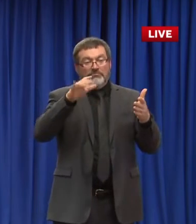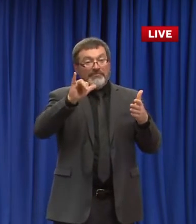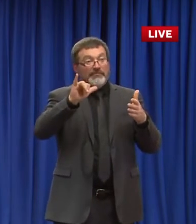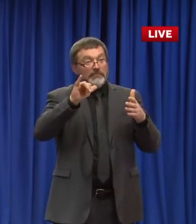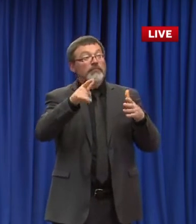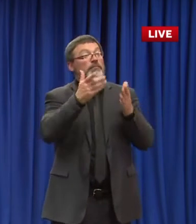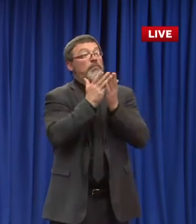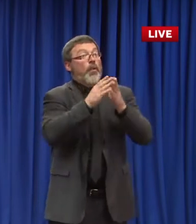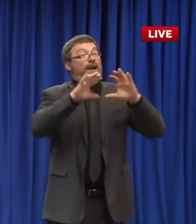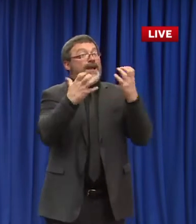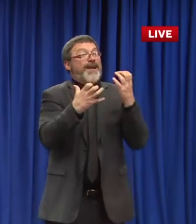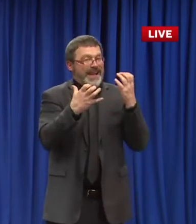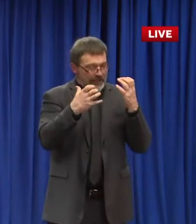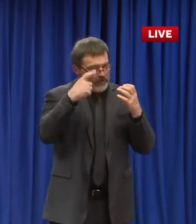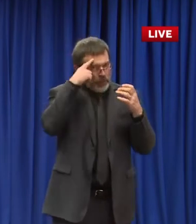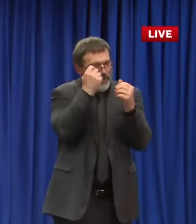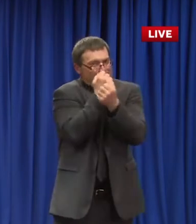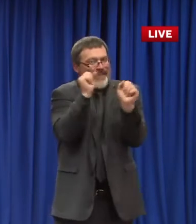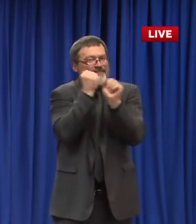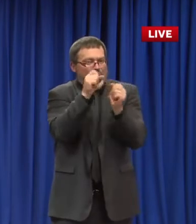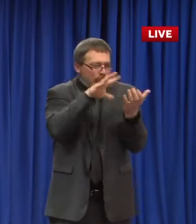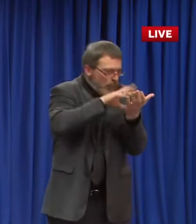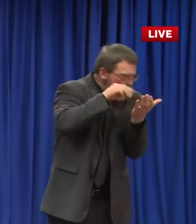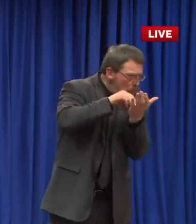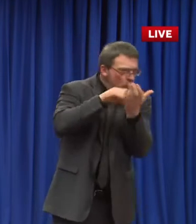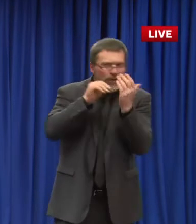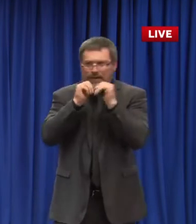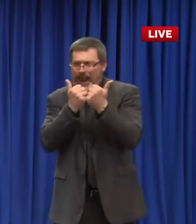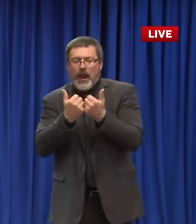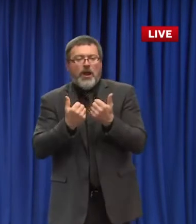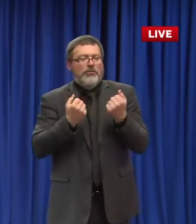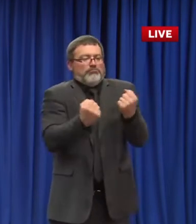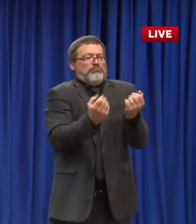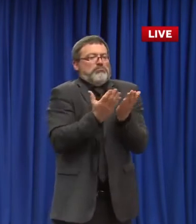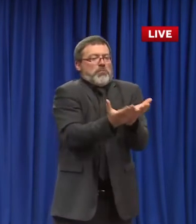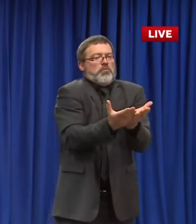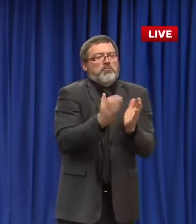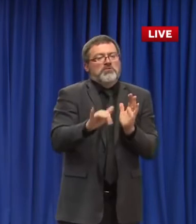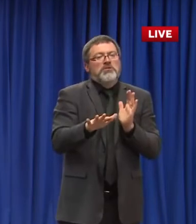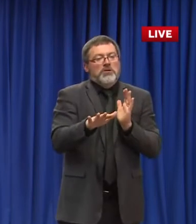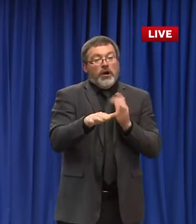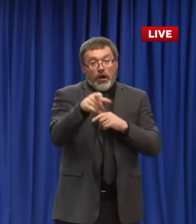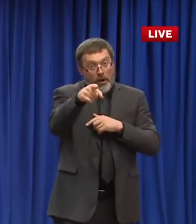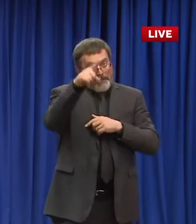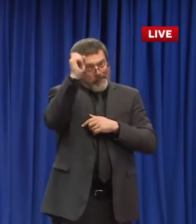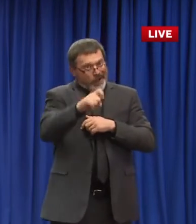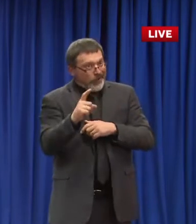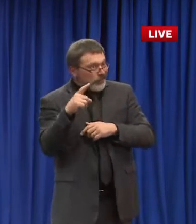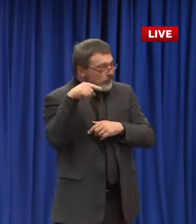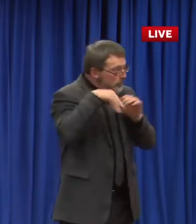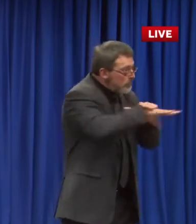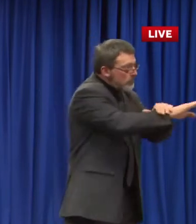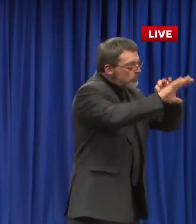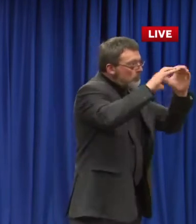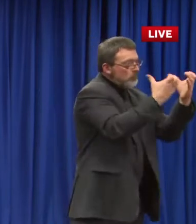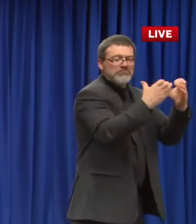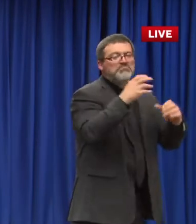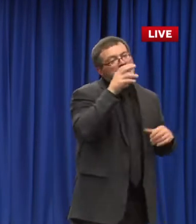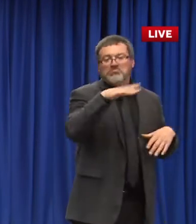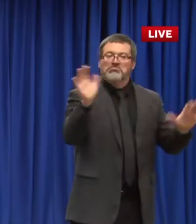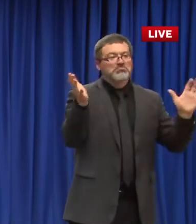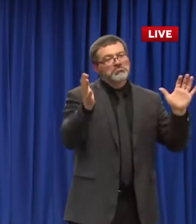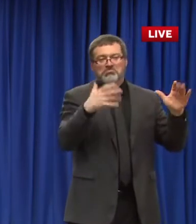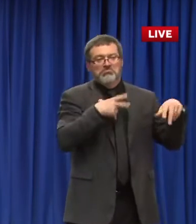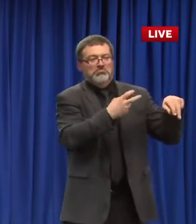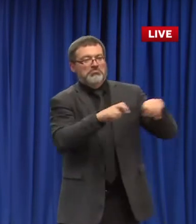YOU CAN DO YOUR BOATER SAFE BOATER EDUCATION COURSE SO YOU CAN RENT A BOAT OR DRIVE A BOAT OF YOUR OWN YOU CAN DO THAT ONLINE AS OPPOSED TO THE USUAL IN PERSON PROCESS, AND WE JUST